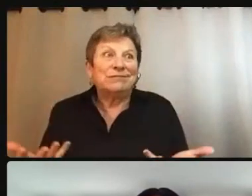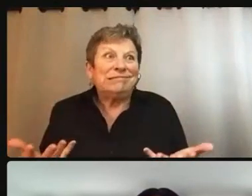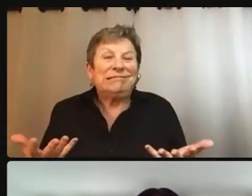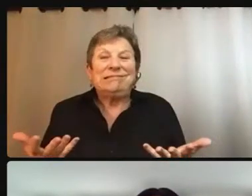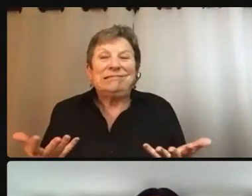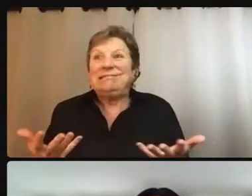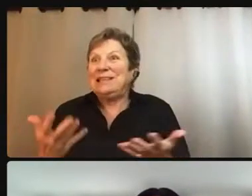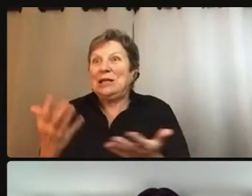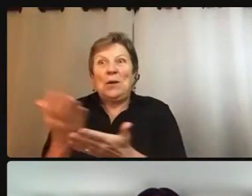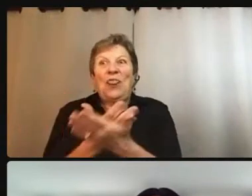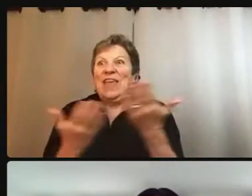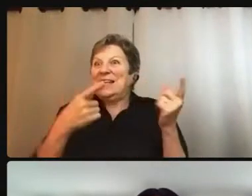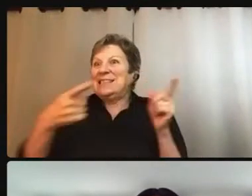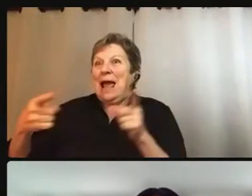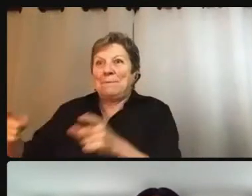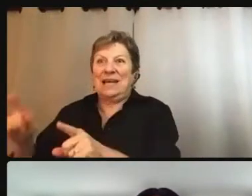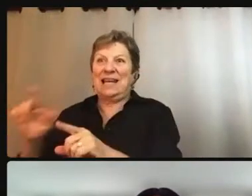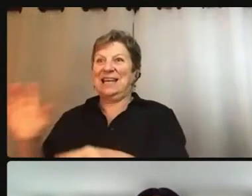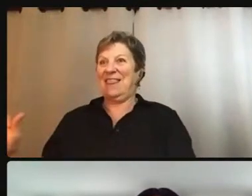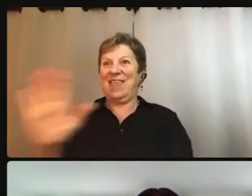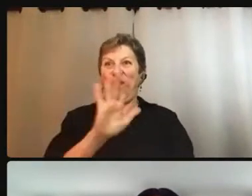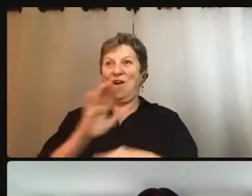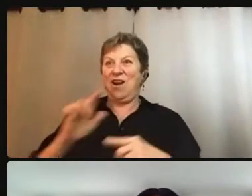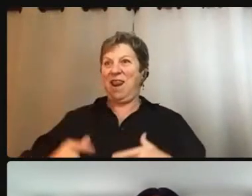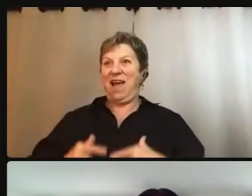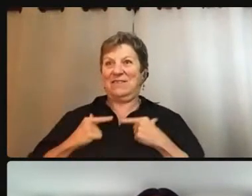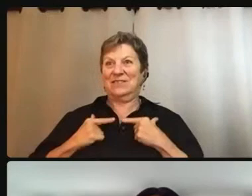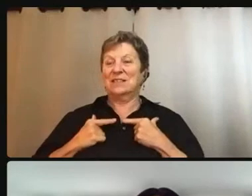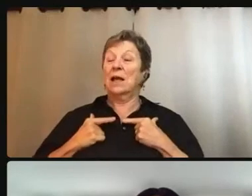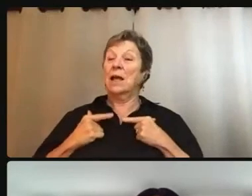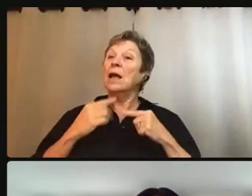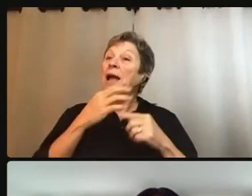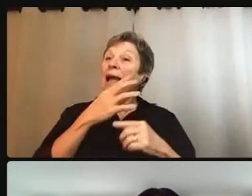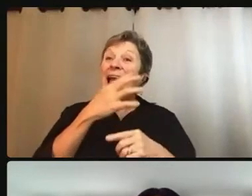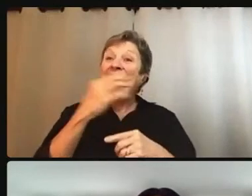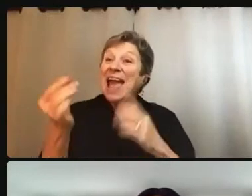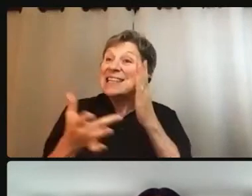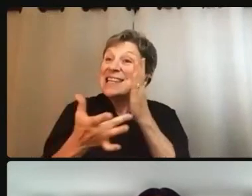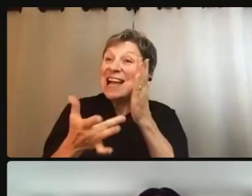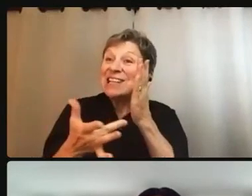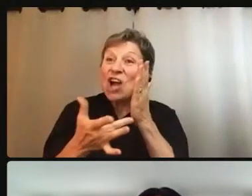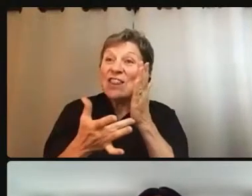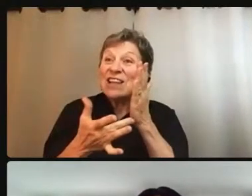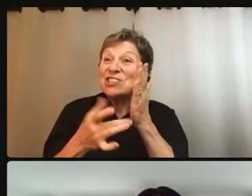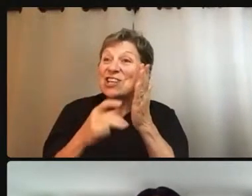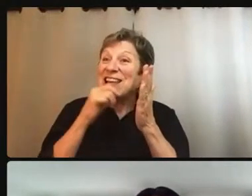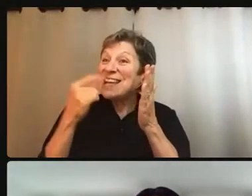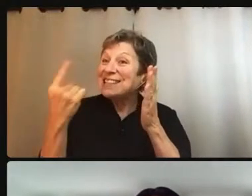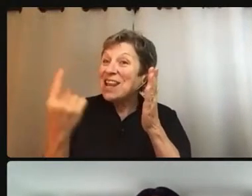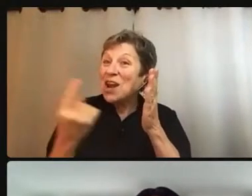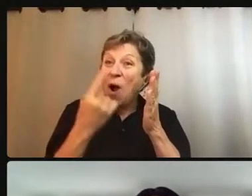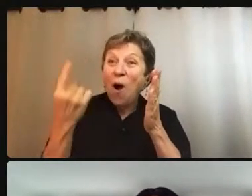DON'T RECEIVE NEWS FROM BLACK